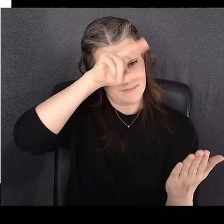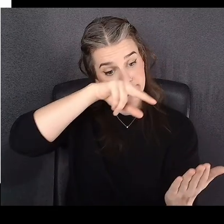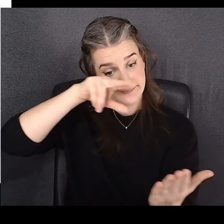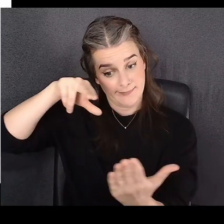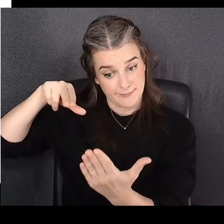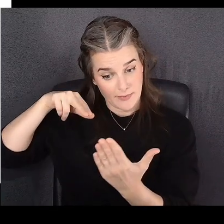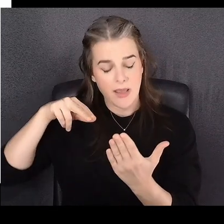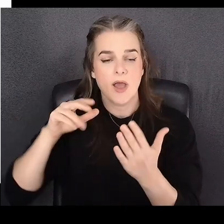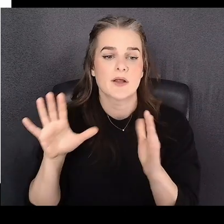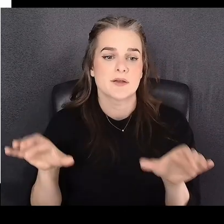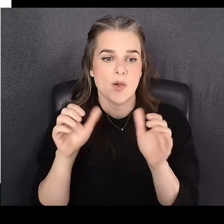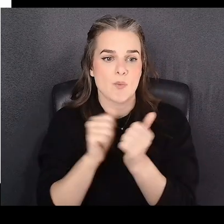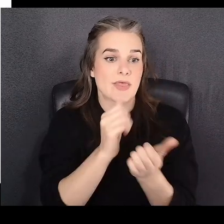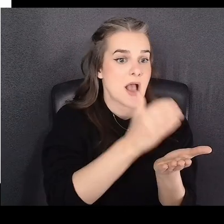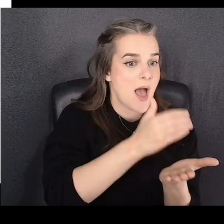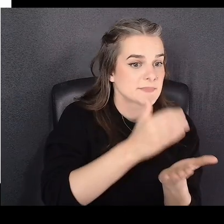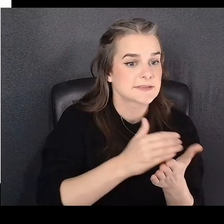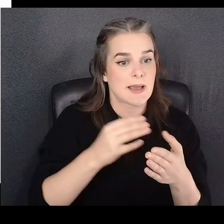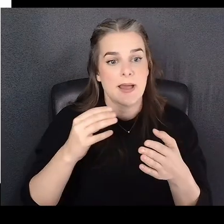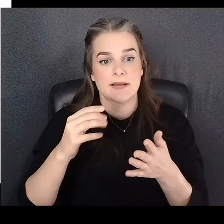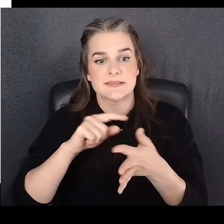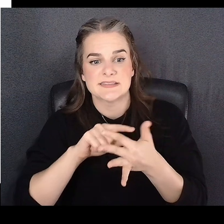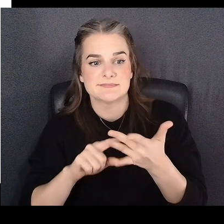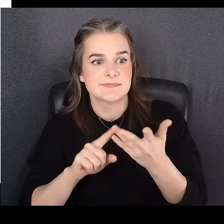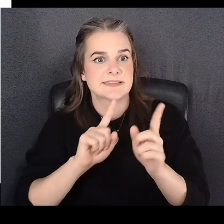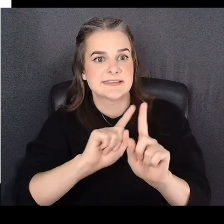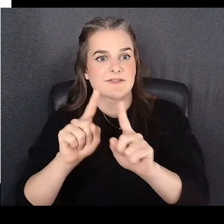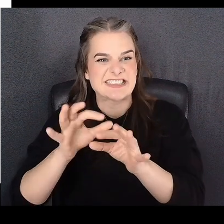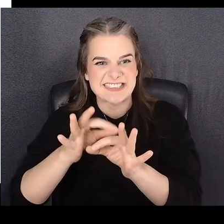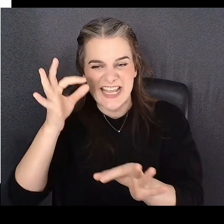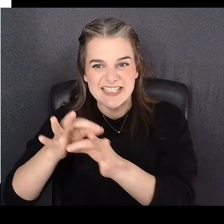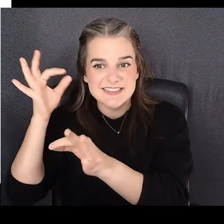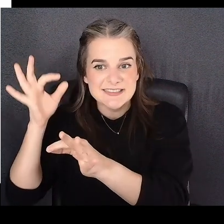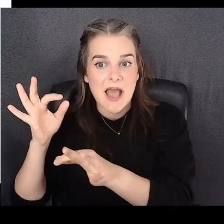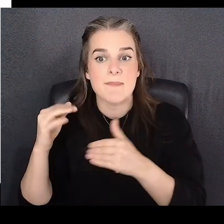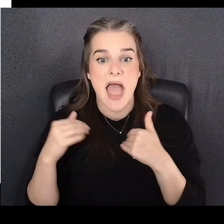using overbed tables to really bring the painting and mounting it perfect way.